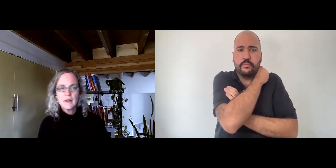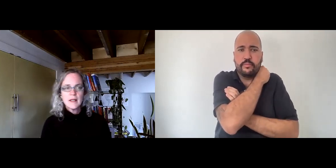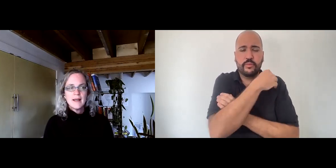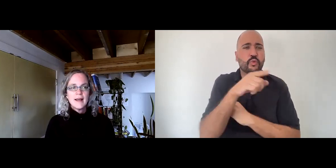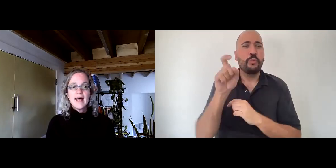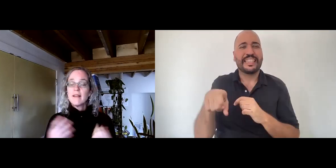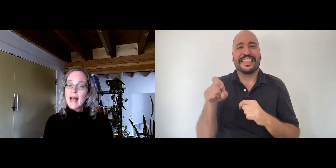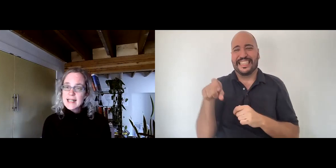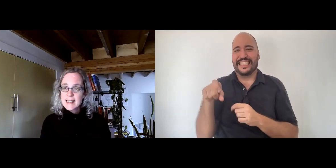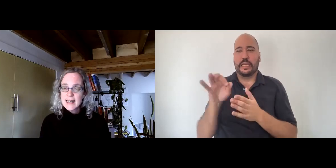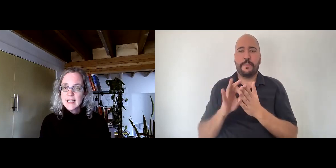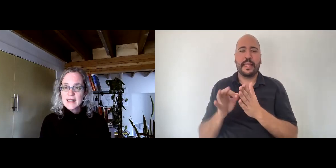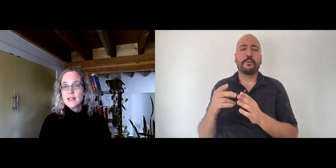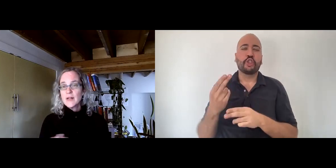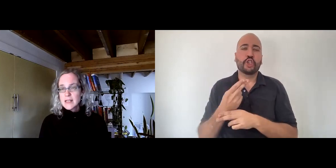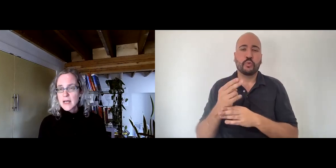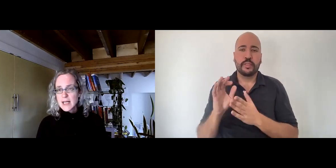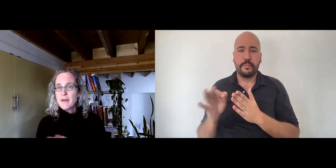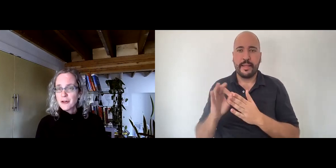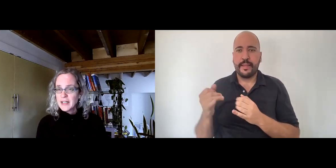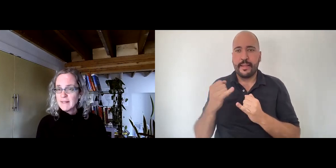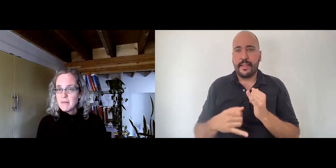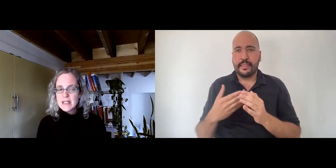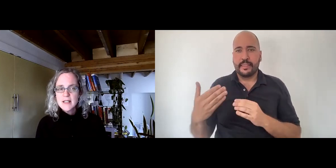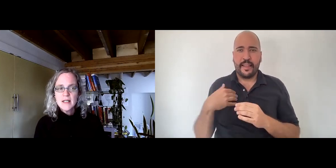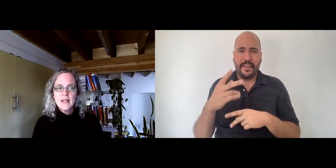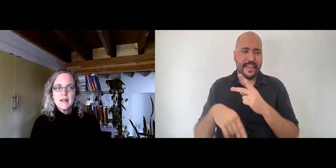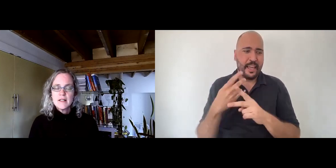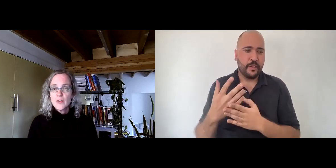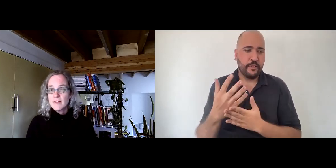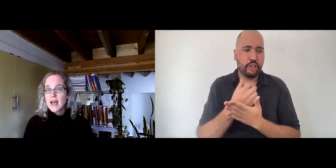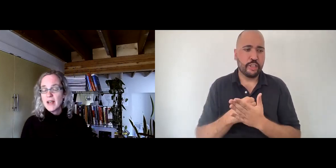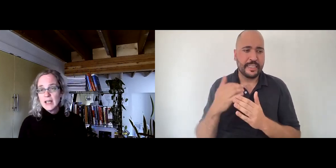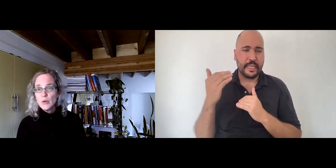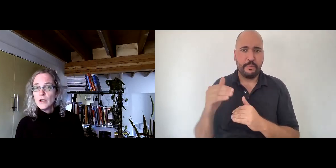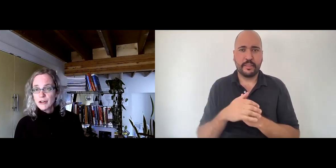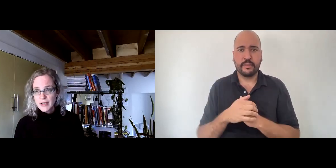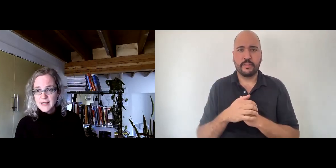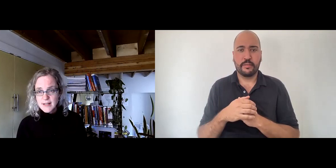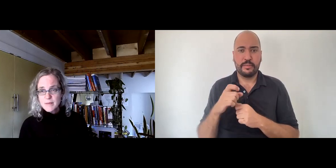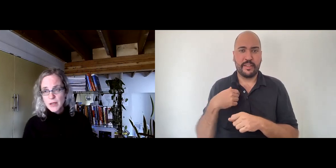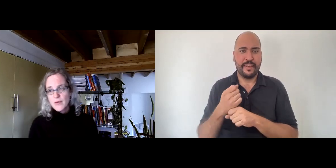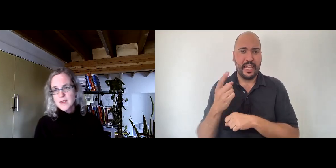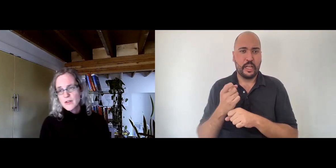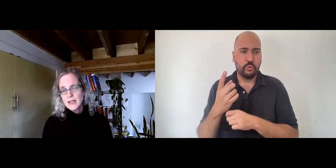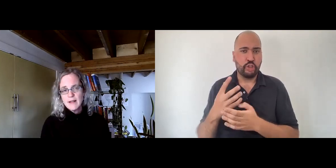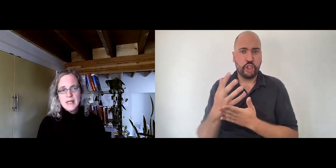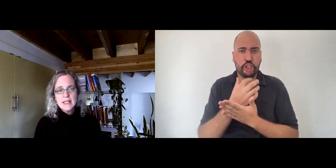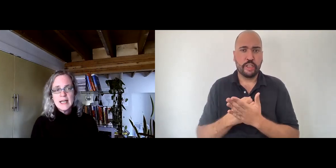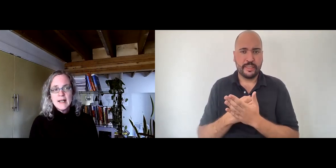And the last thing is that there is a type of earning limit. So you have to have annual earnings below this earning limit.